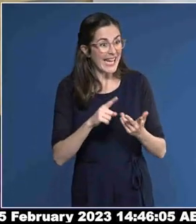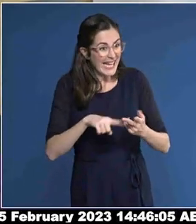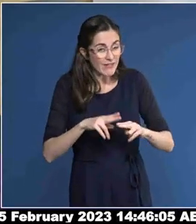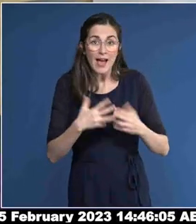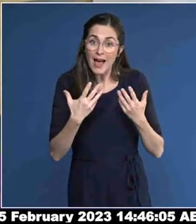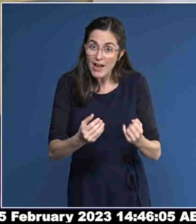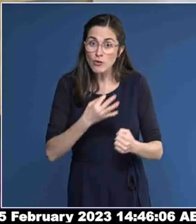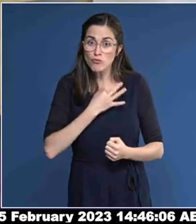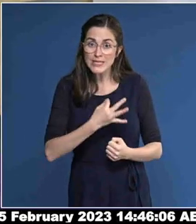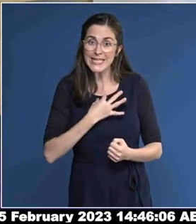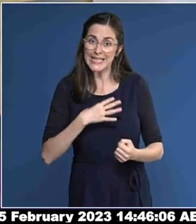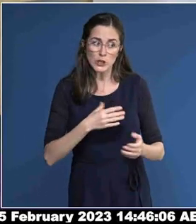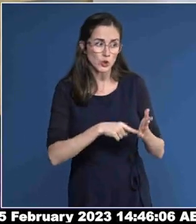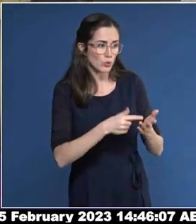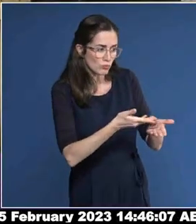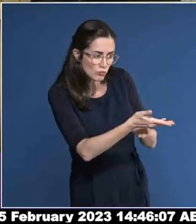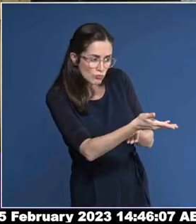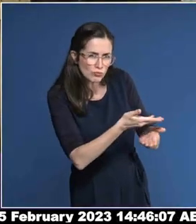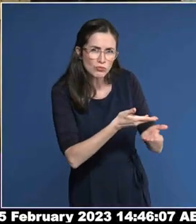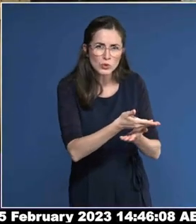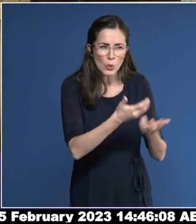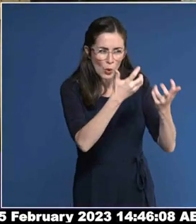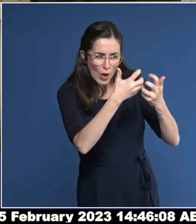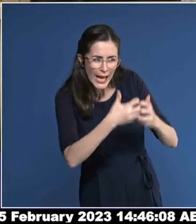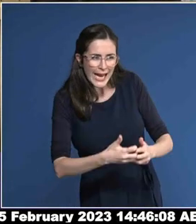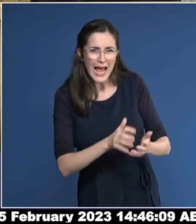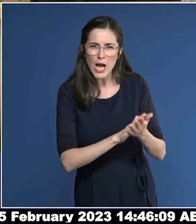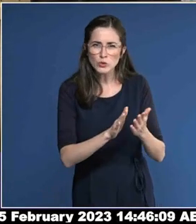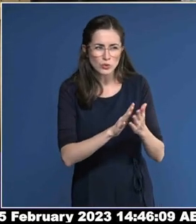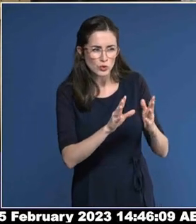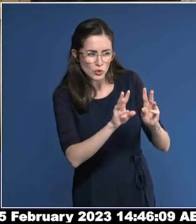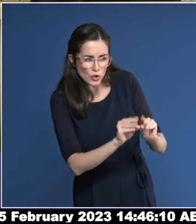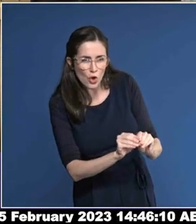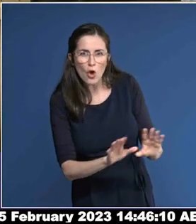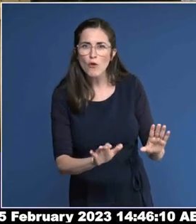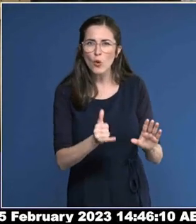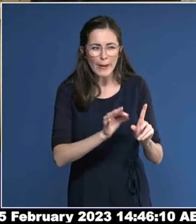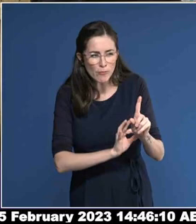And our responsibility is to work with the person to ensure that they are informed in